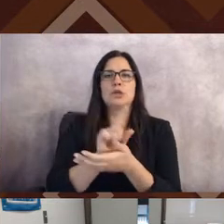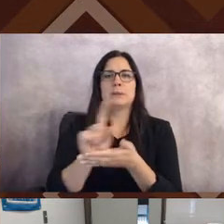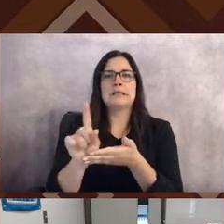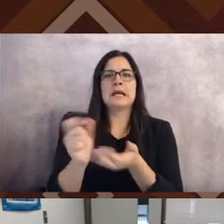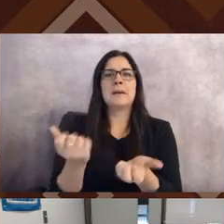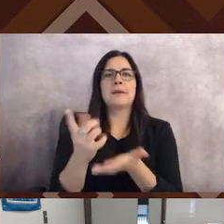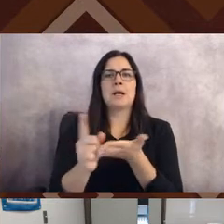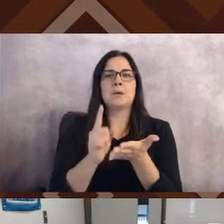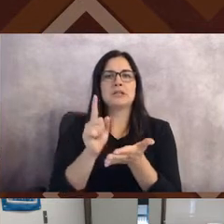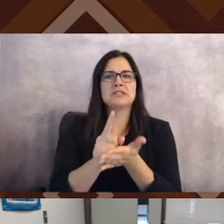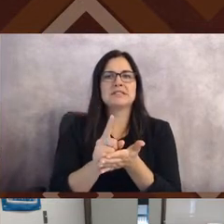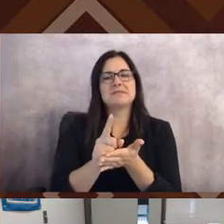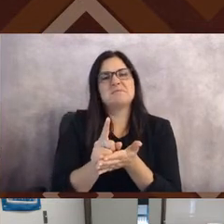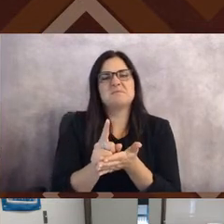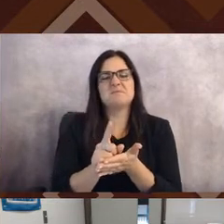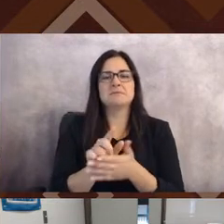Rounded off, intense